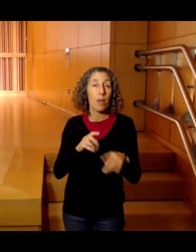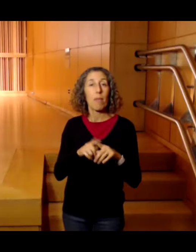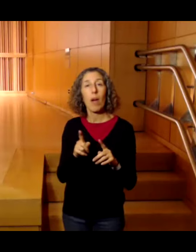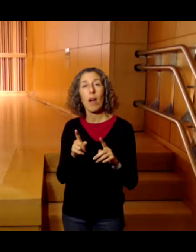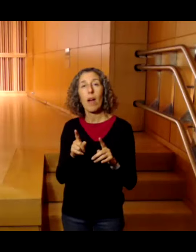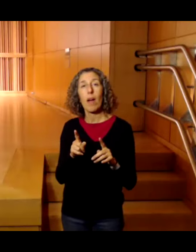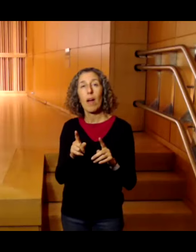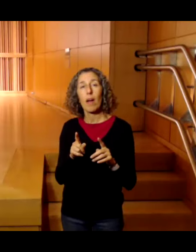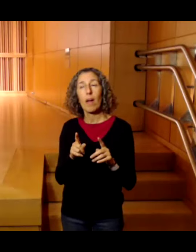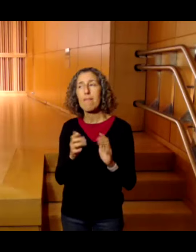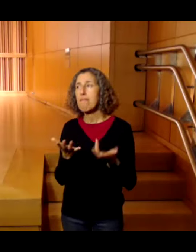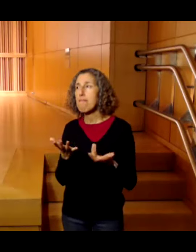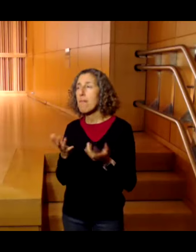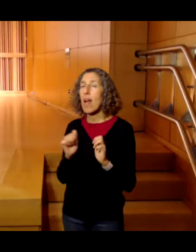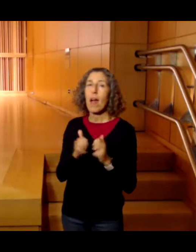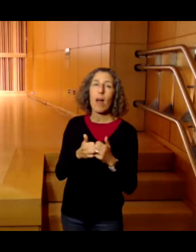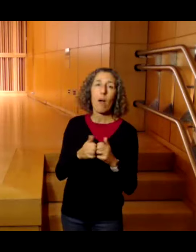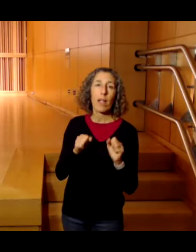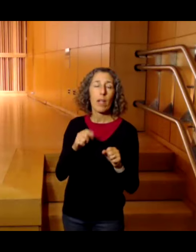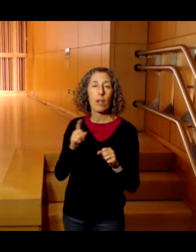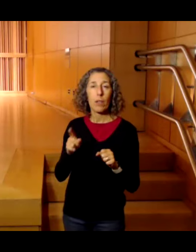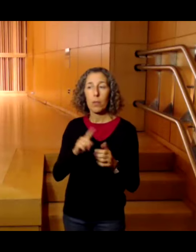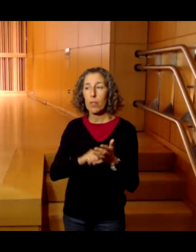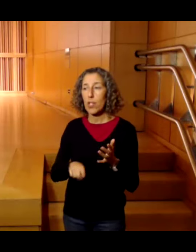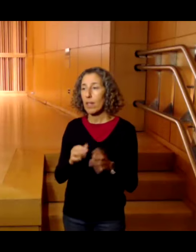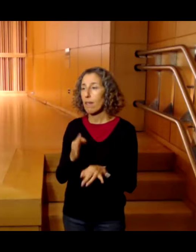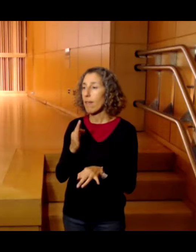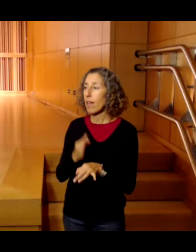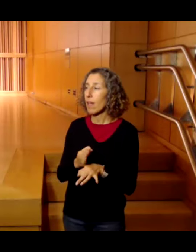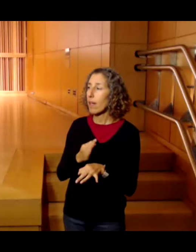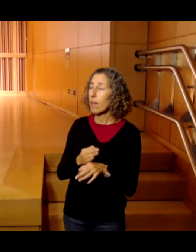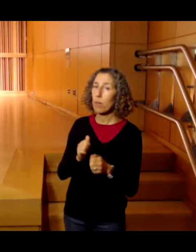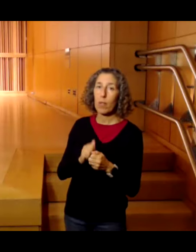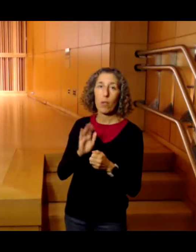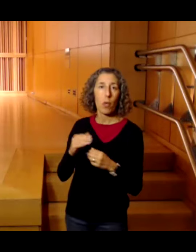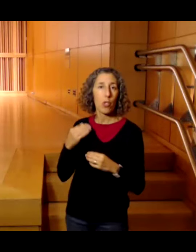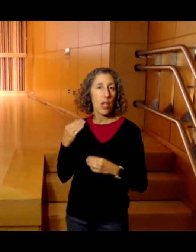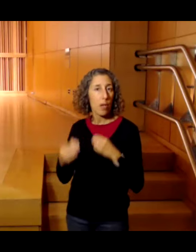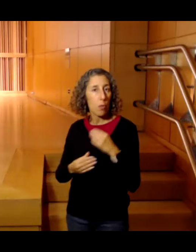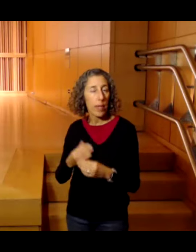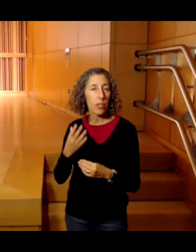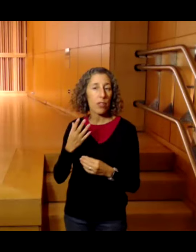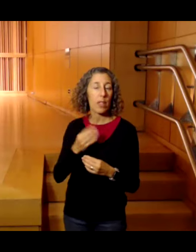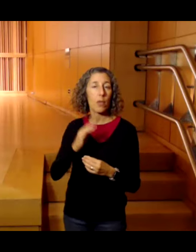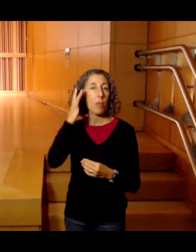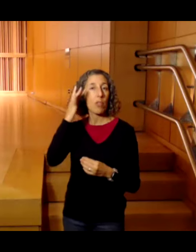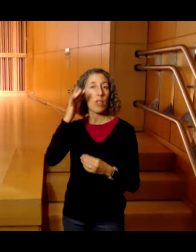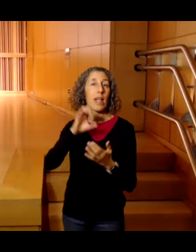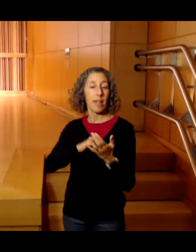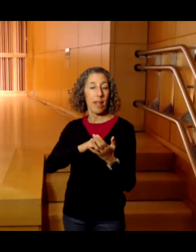to that generation gone too soon. Your brilliant essay about Essex.